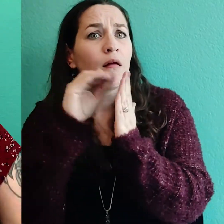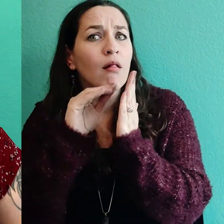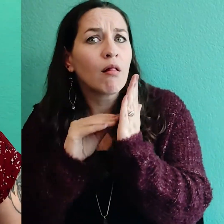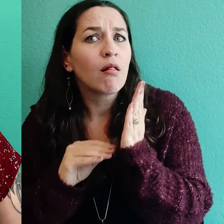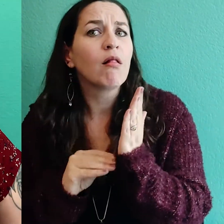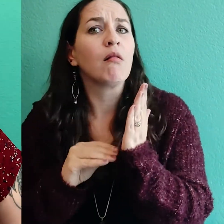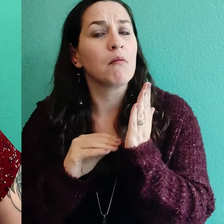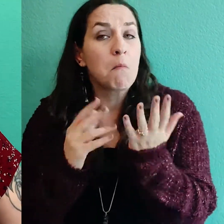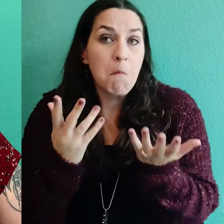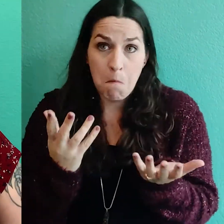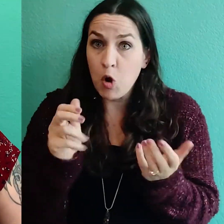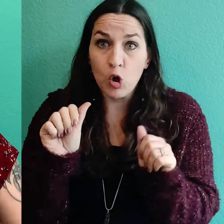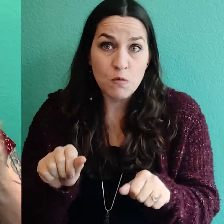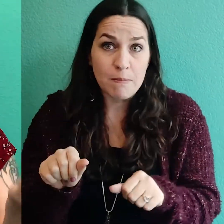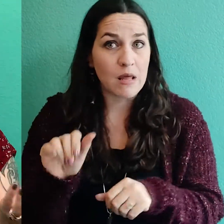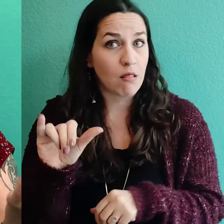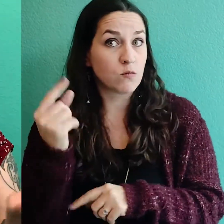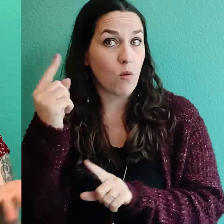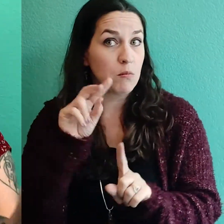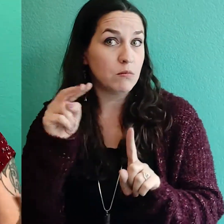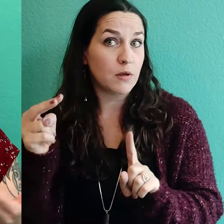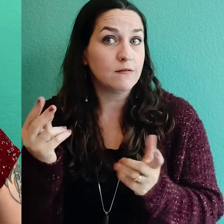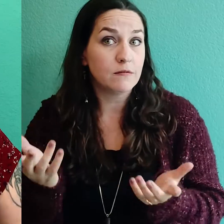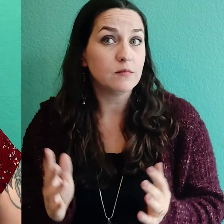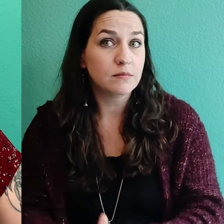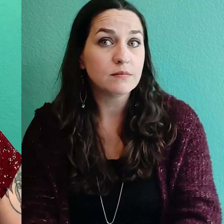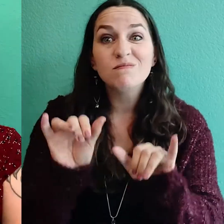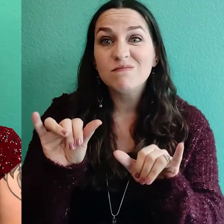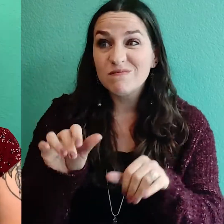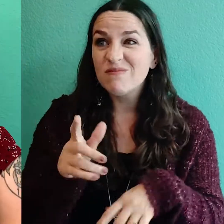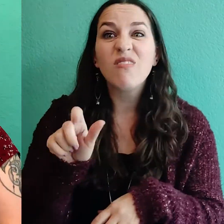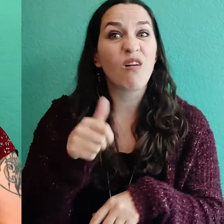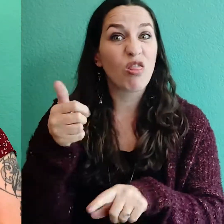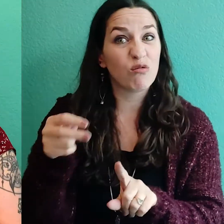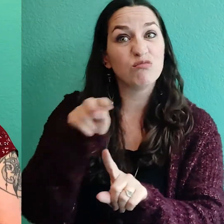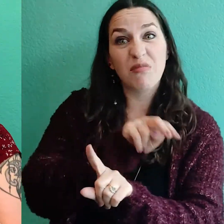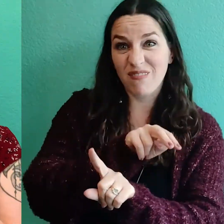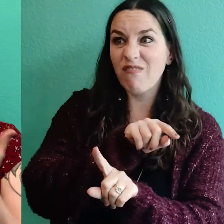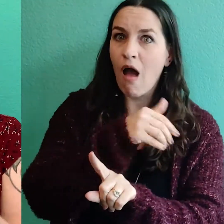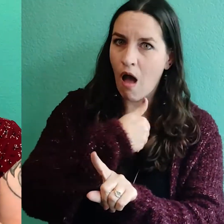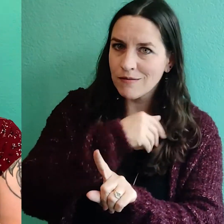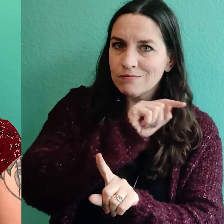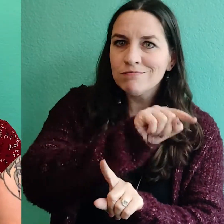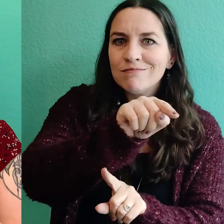things that happened to you, that's one version of journaling. But often I find that people can't really think of